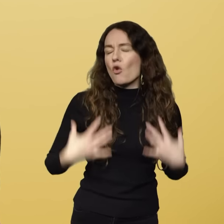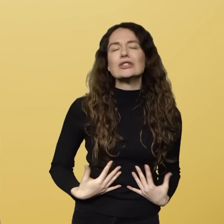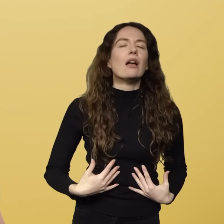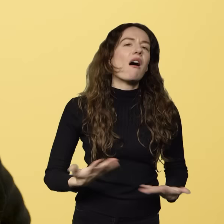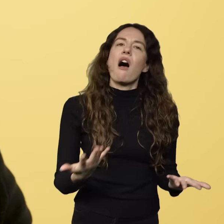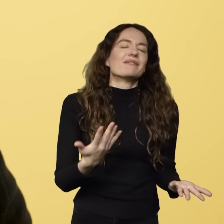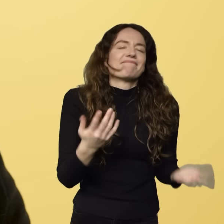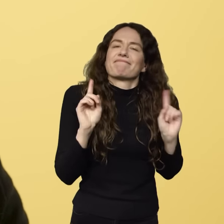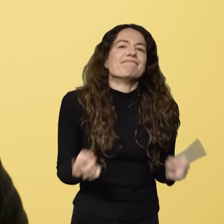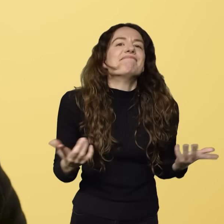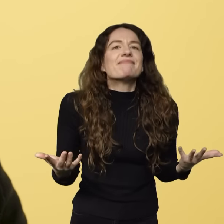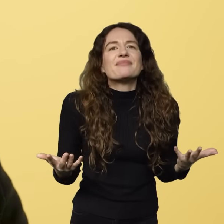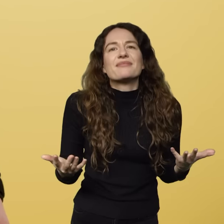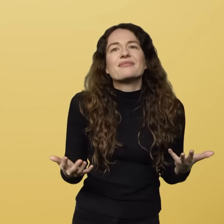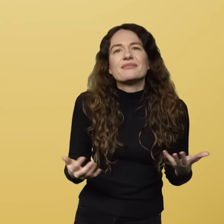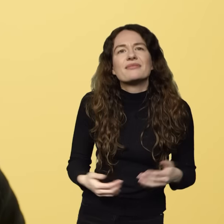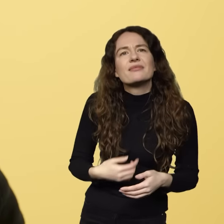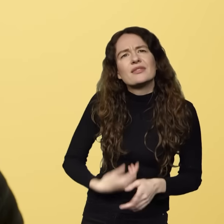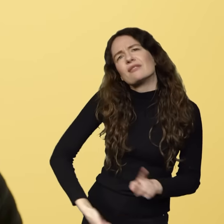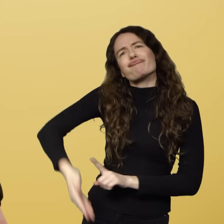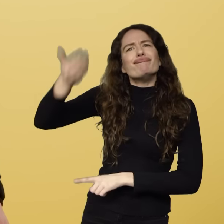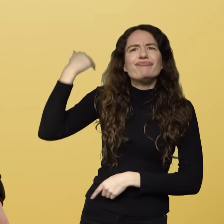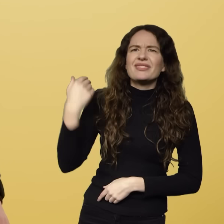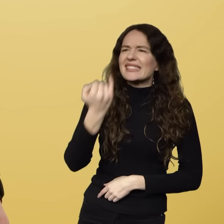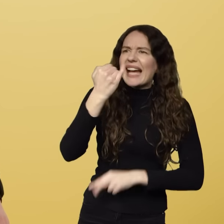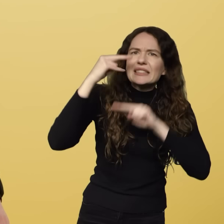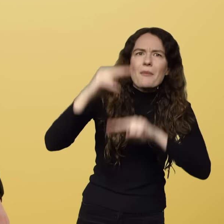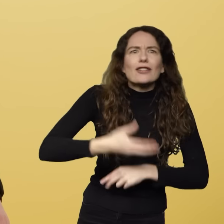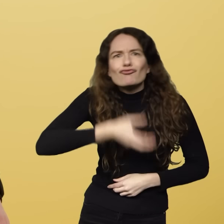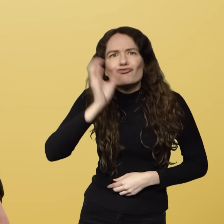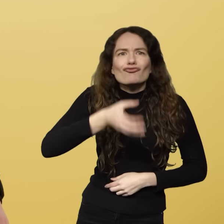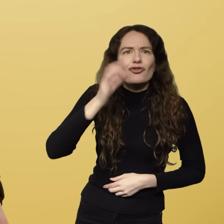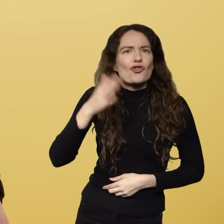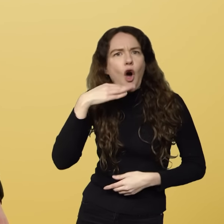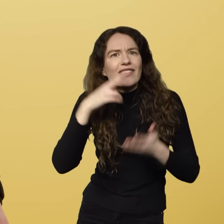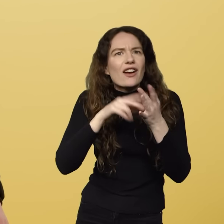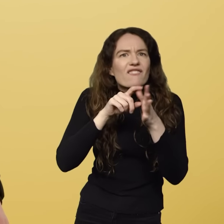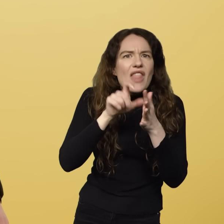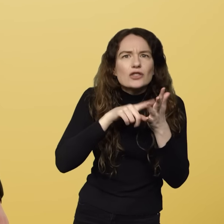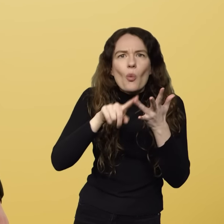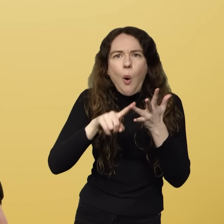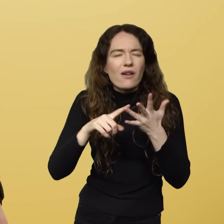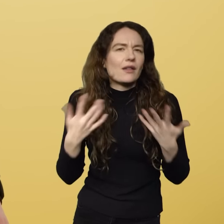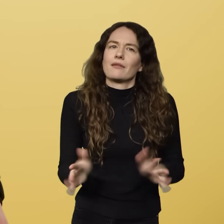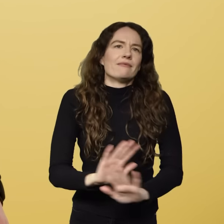back in the day, but no more. I go down the pub, I order a Coke. They all laugh about it. They say: ‘Why you not drinking?’ then I have to remind them.